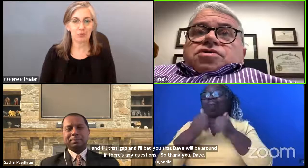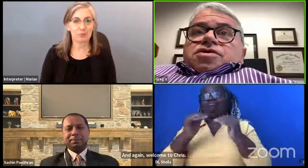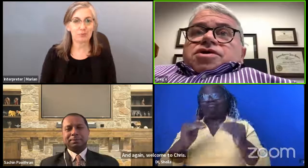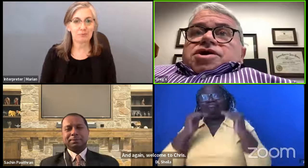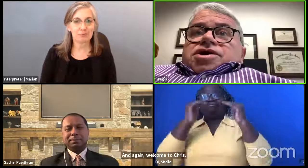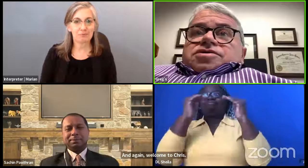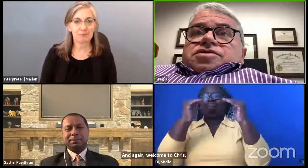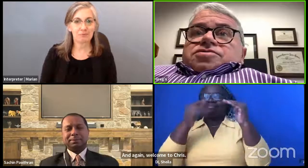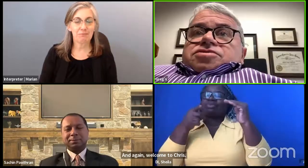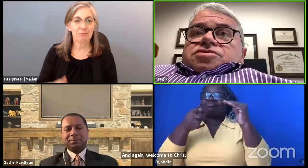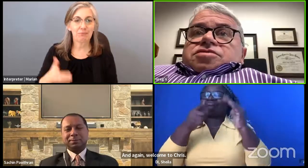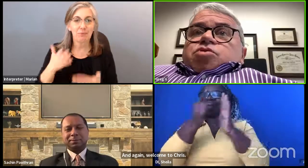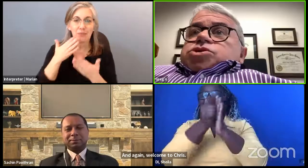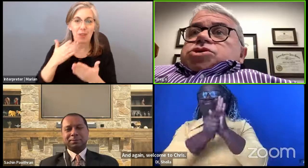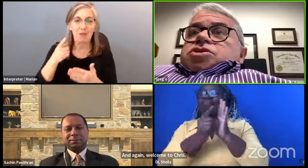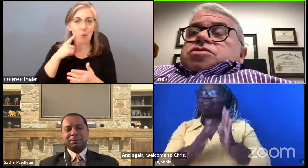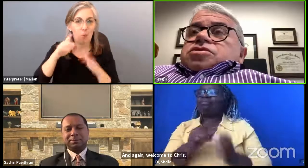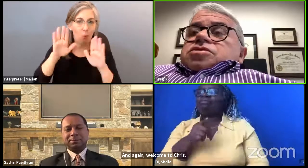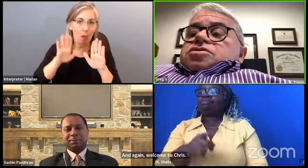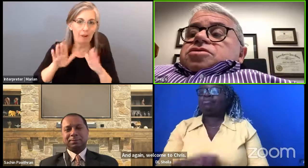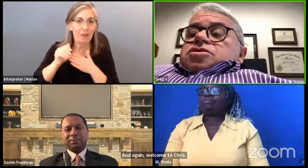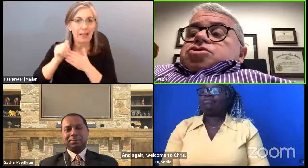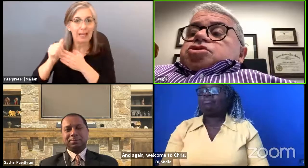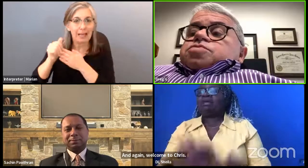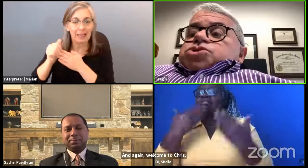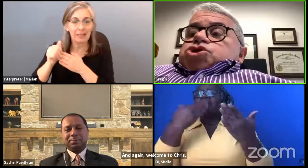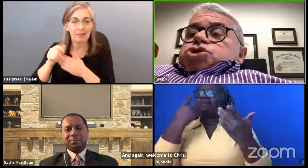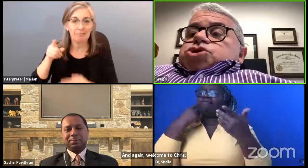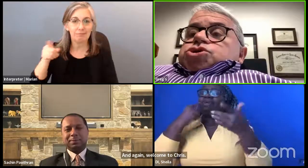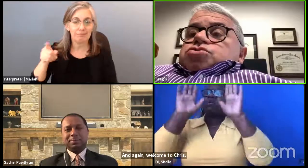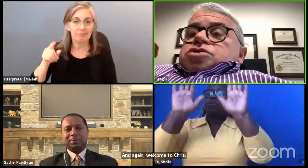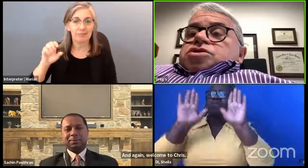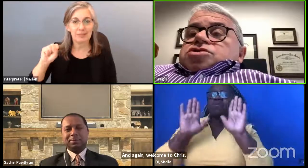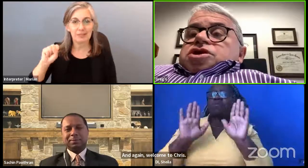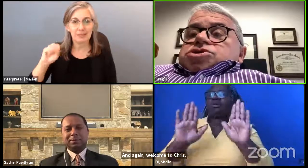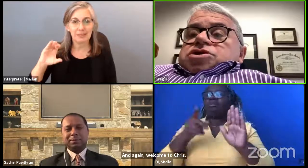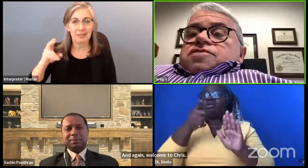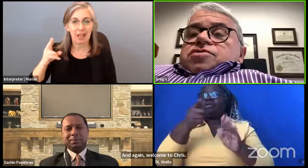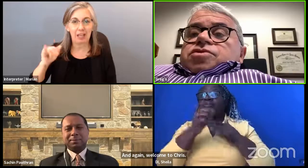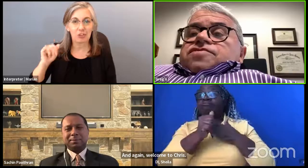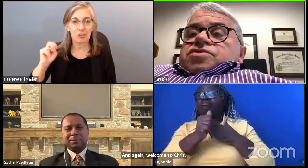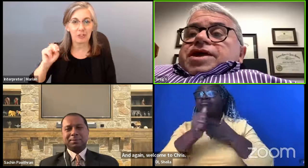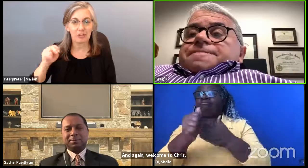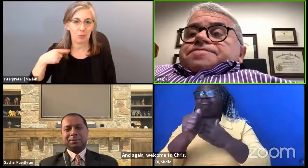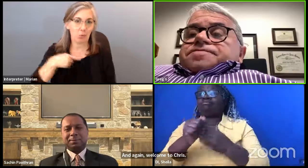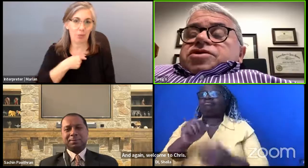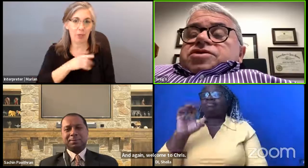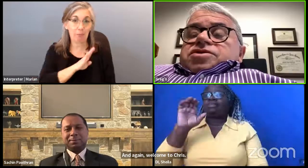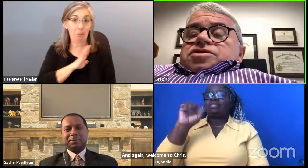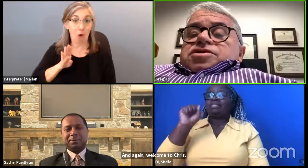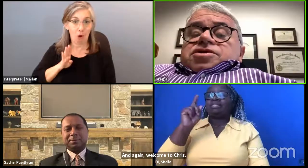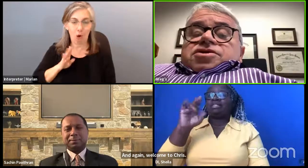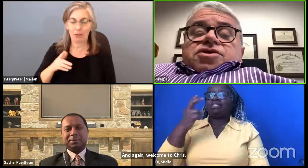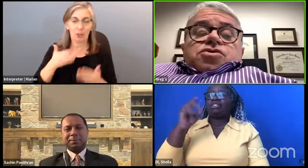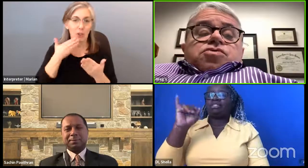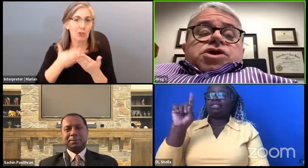And the Board is in a good position, so, thanks to everyone for that.